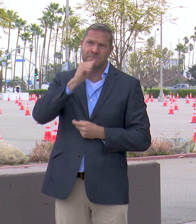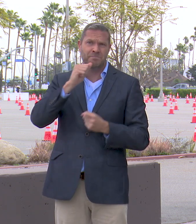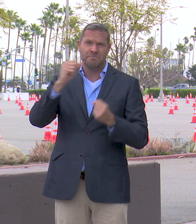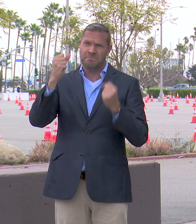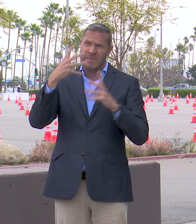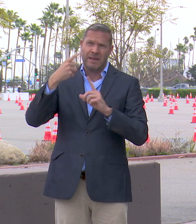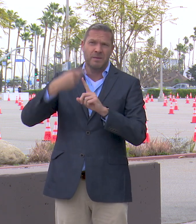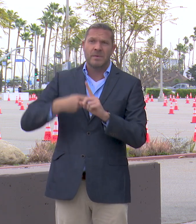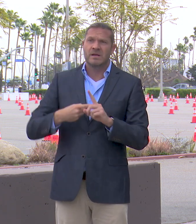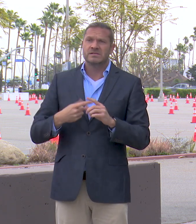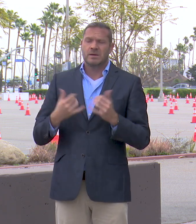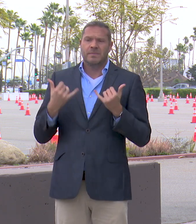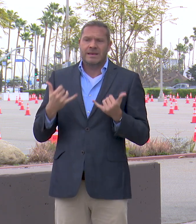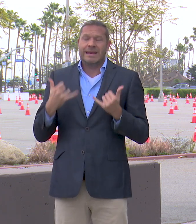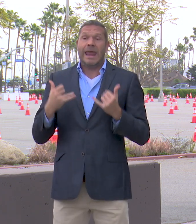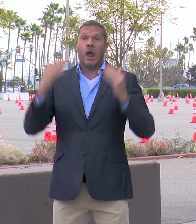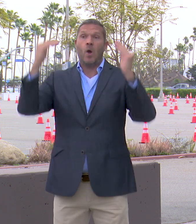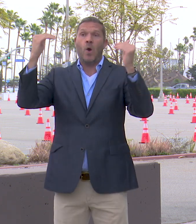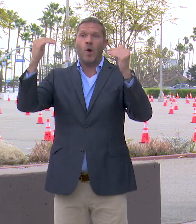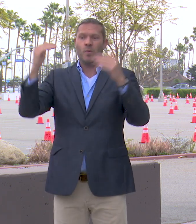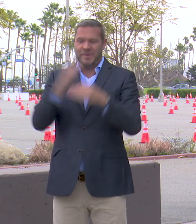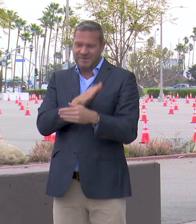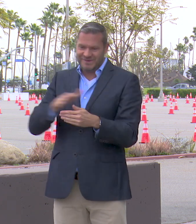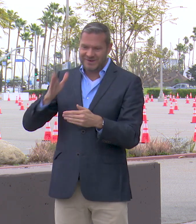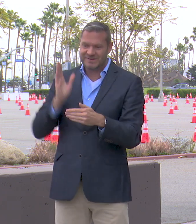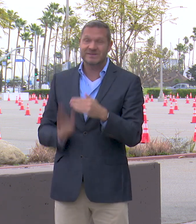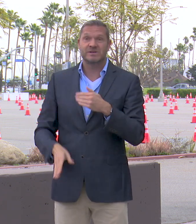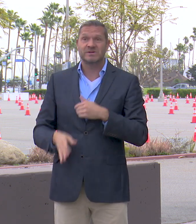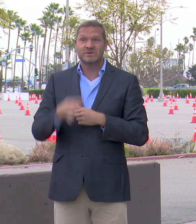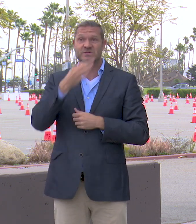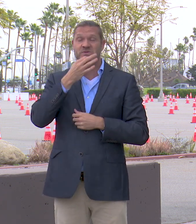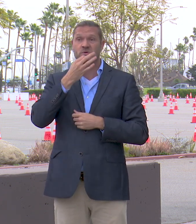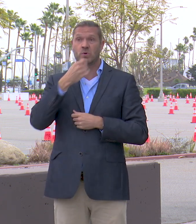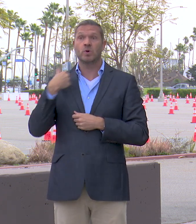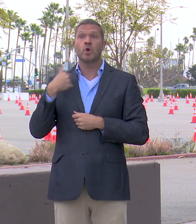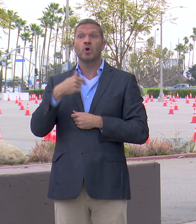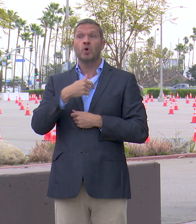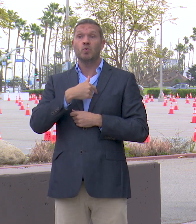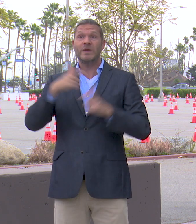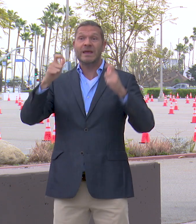And this is Long Beach. We are a big city but we have the heart of a small town.